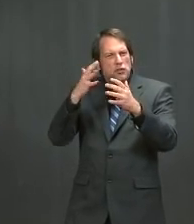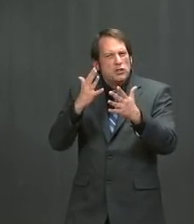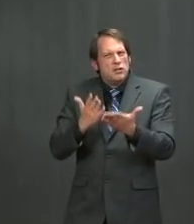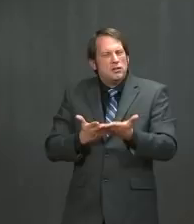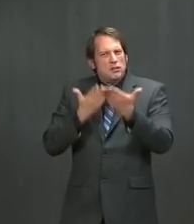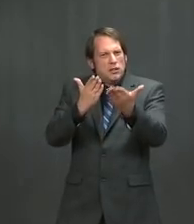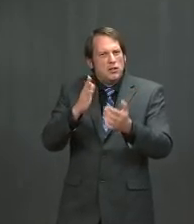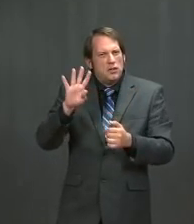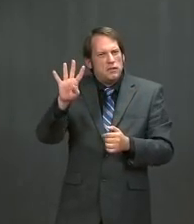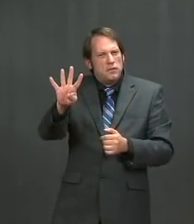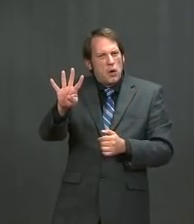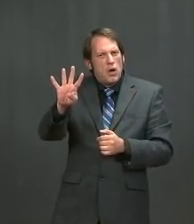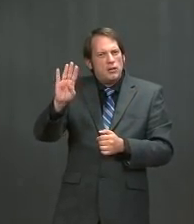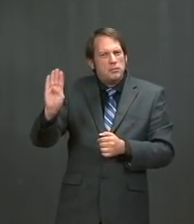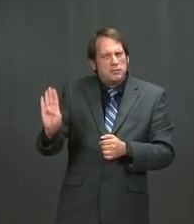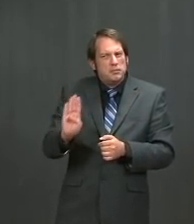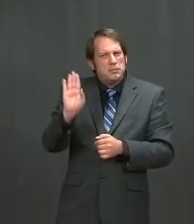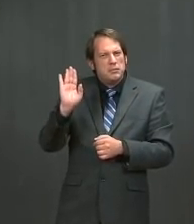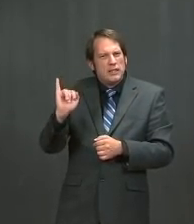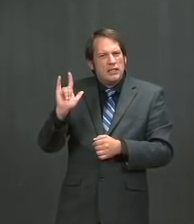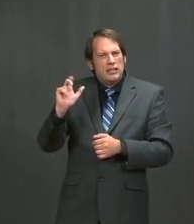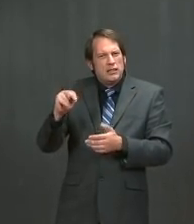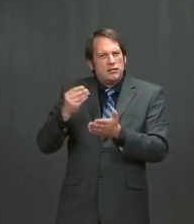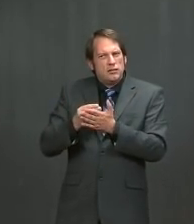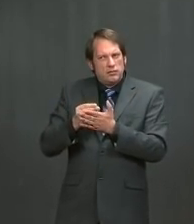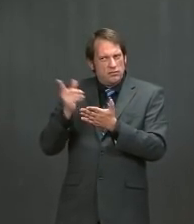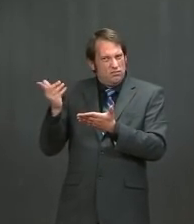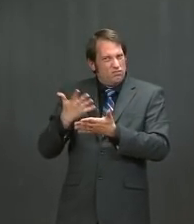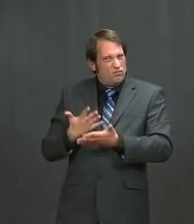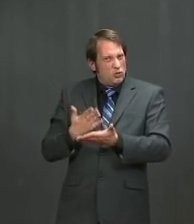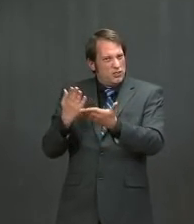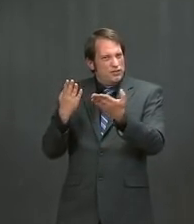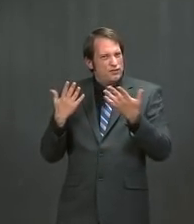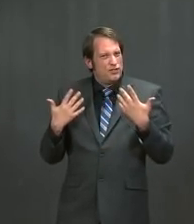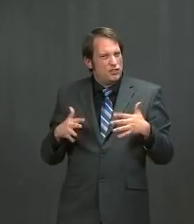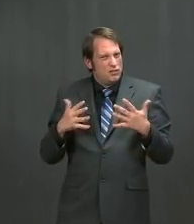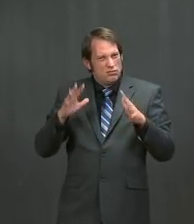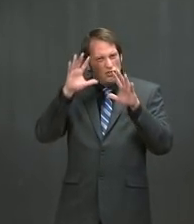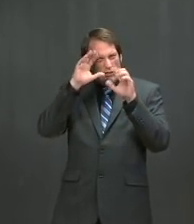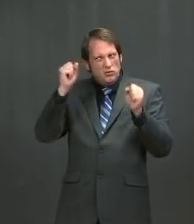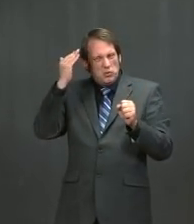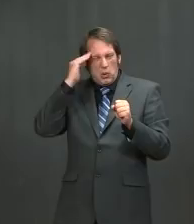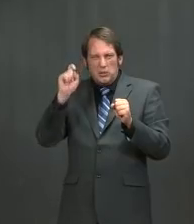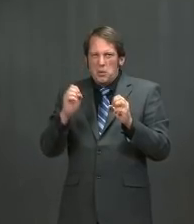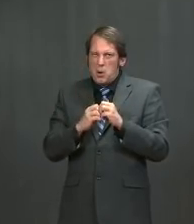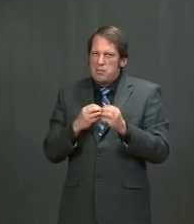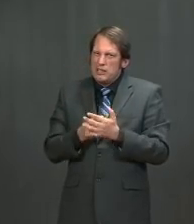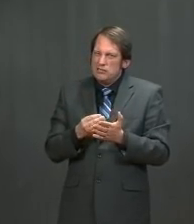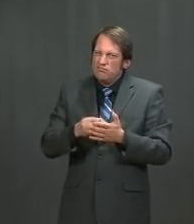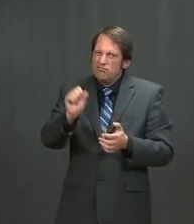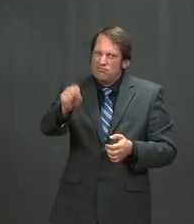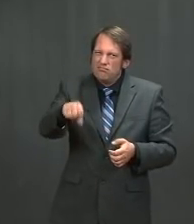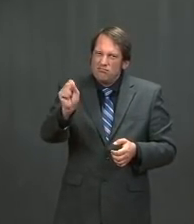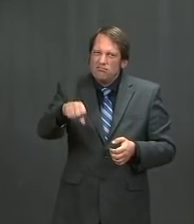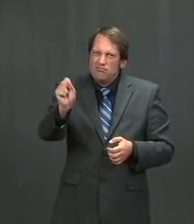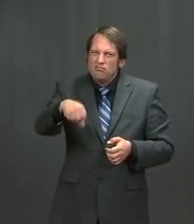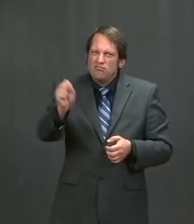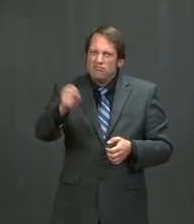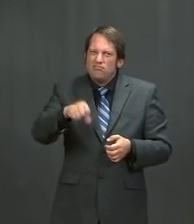so he certainly believes that we need more. It's not just reinstituting programs; we also need more, and we need to build from there.